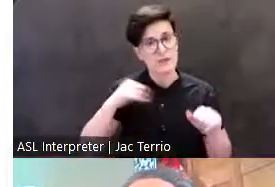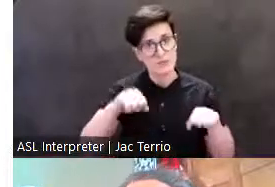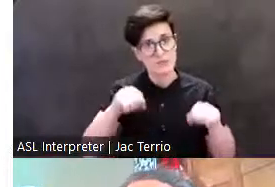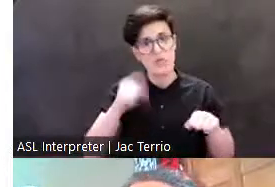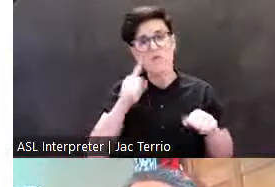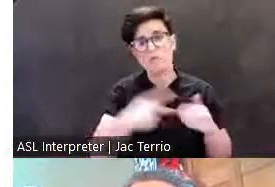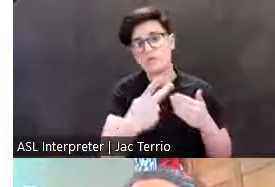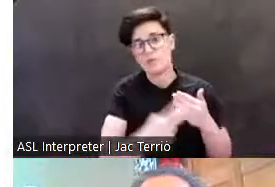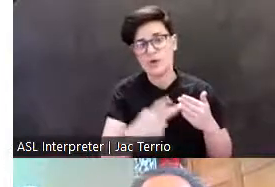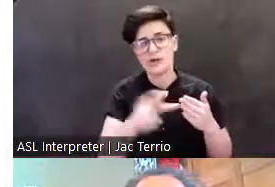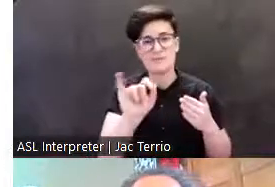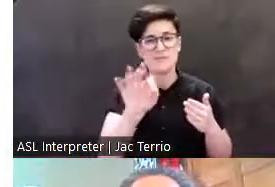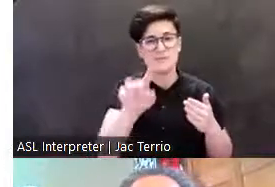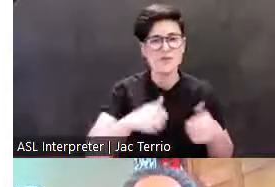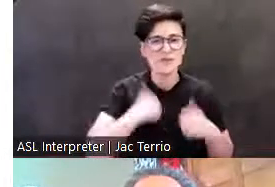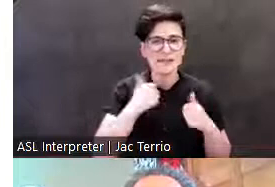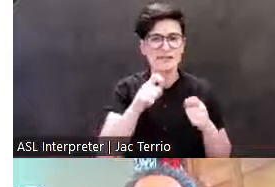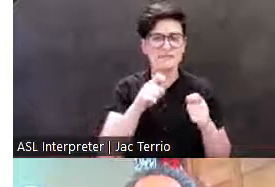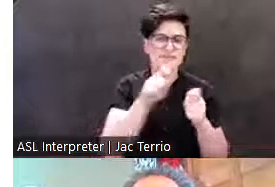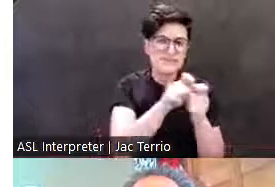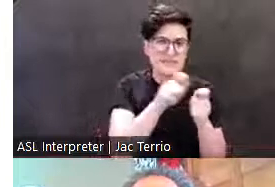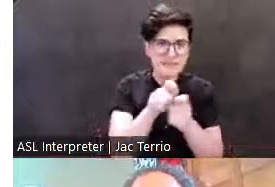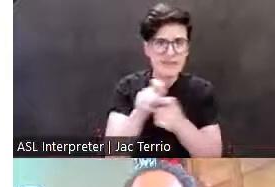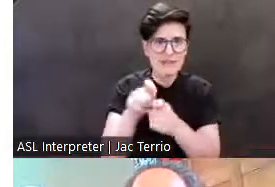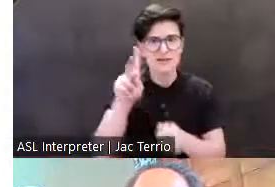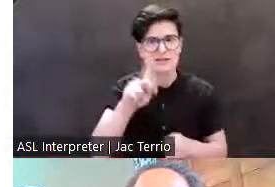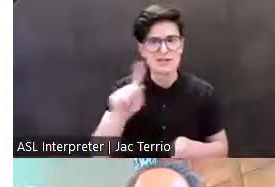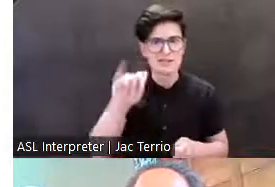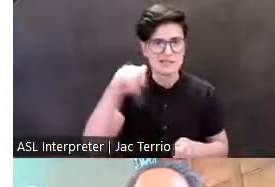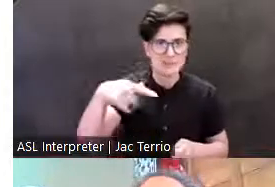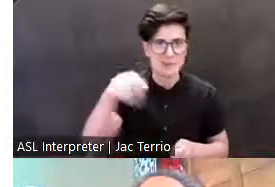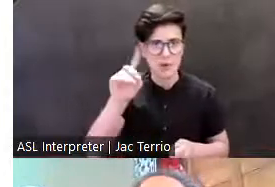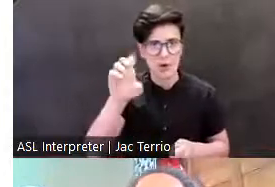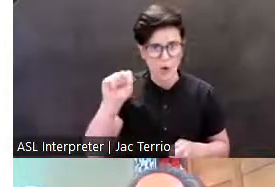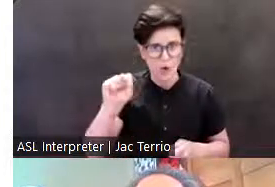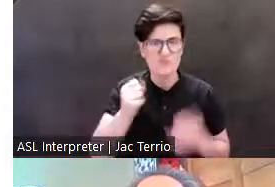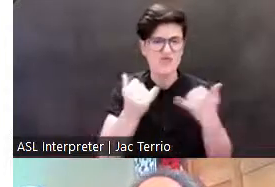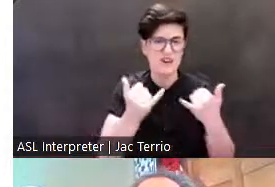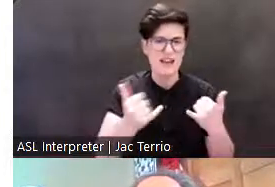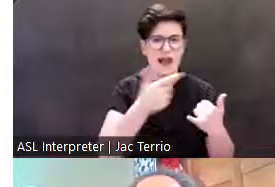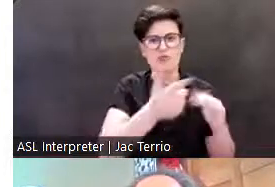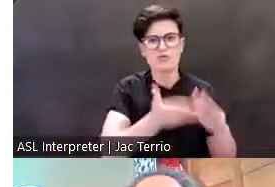Right now the program is operating in about 10-12 ZIP Codes which includes at least one